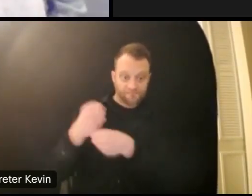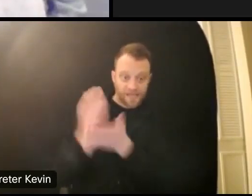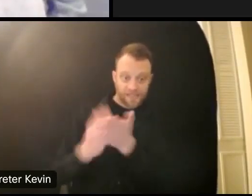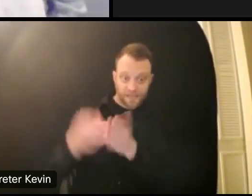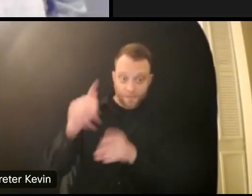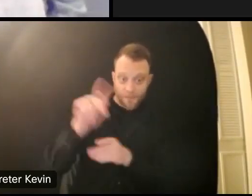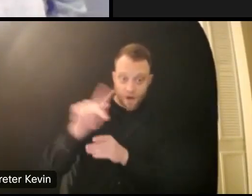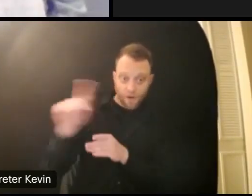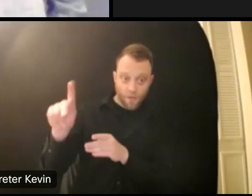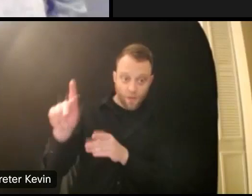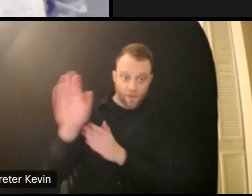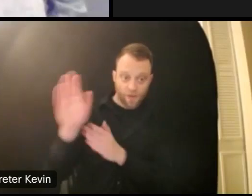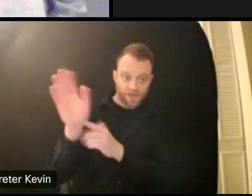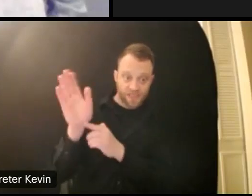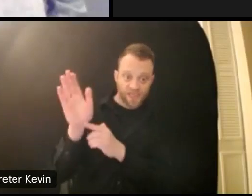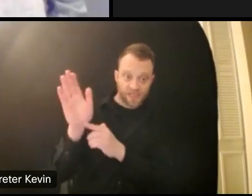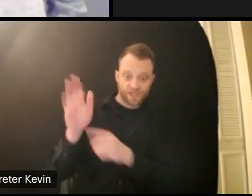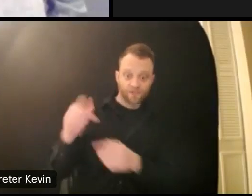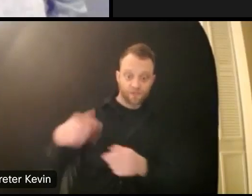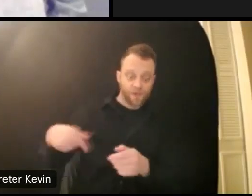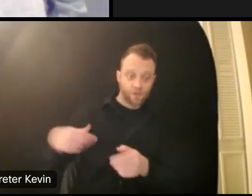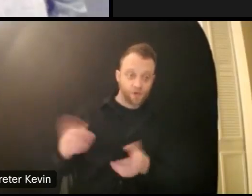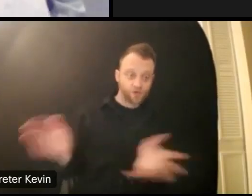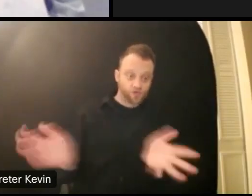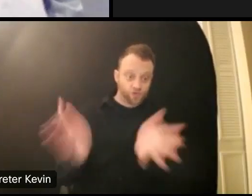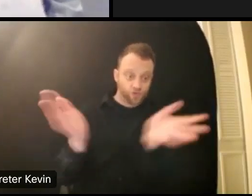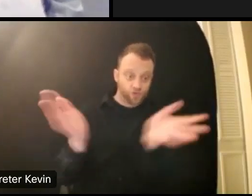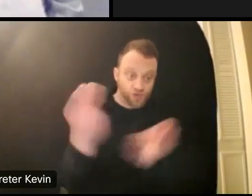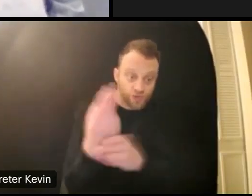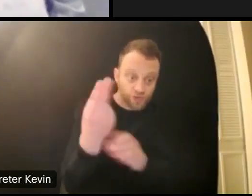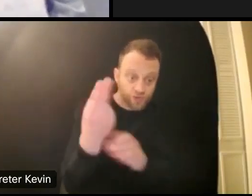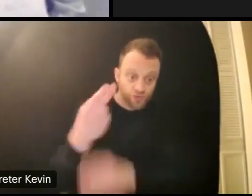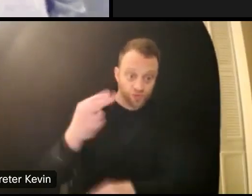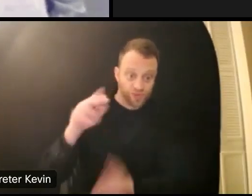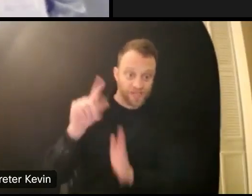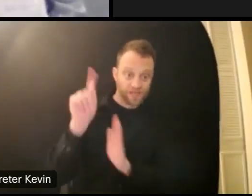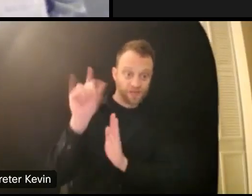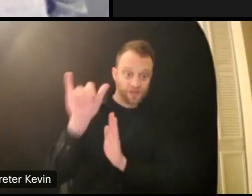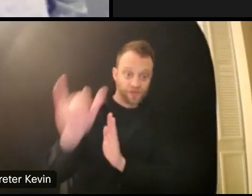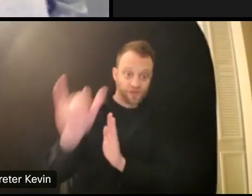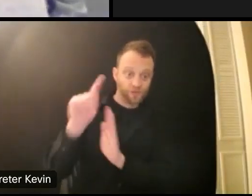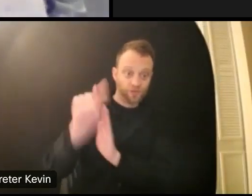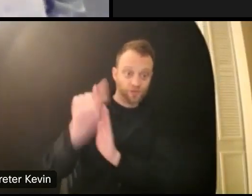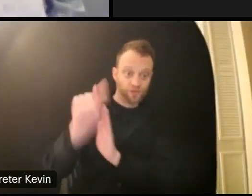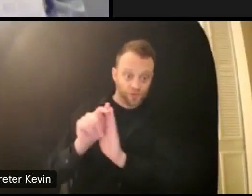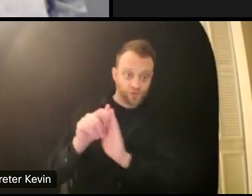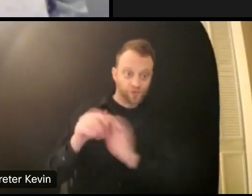you to that YouTube channel if it kills us. There you go. (Boese) But it won't. (Fast) But it won't.